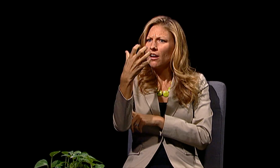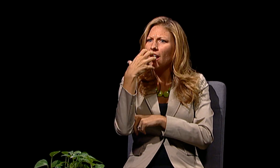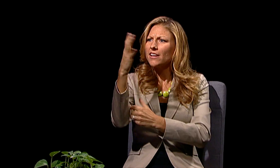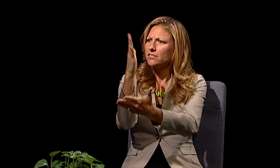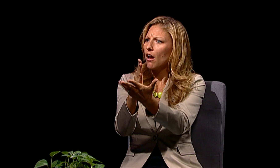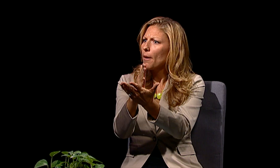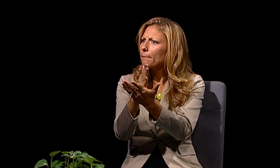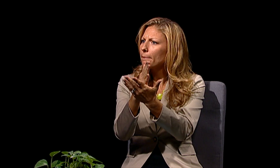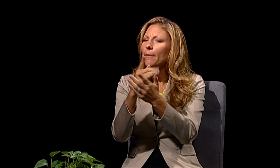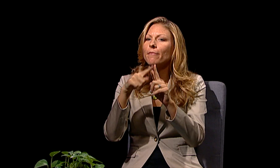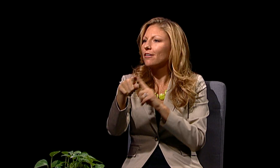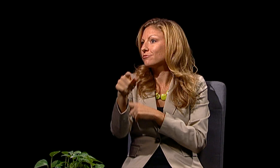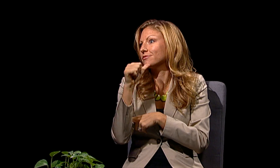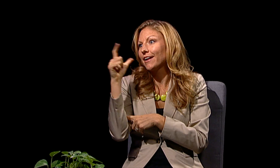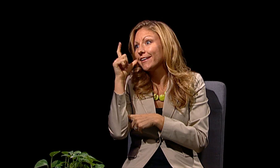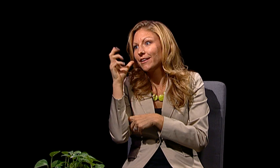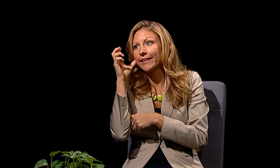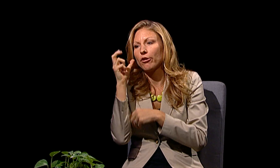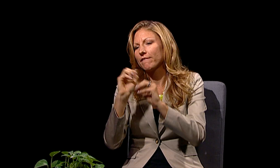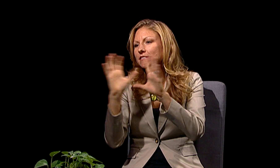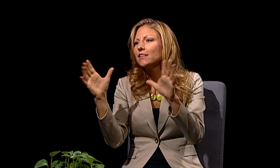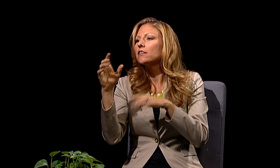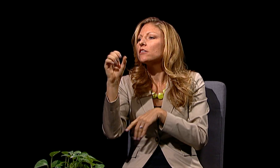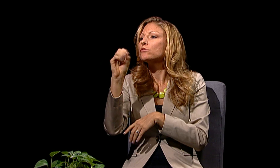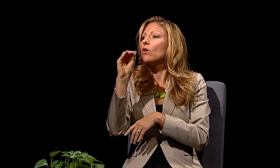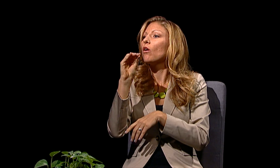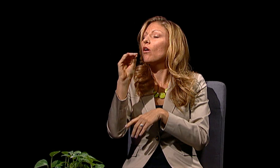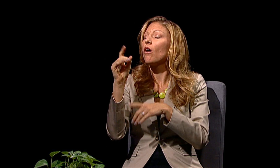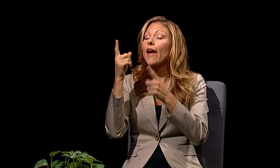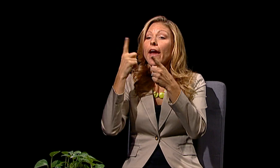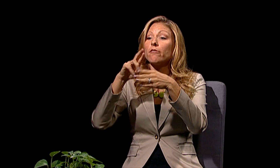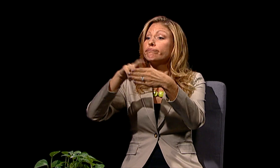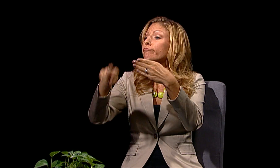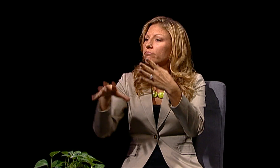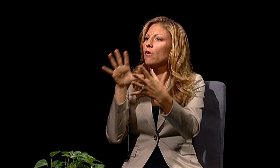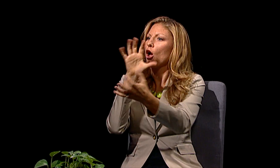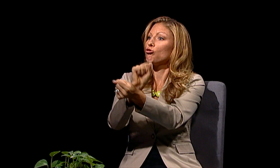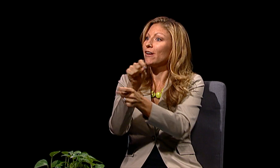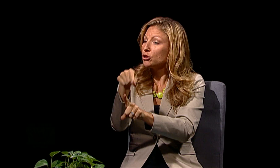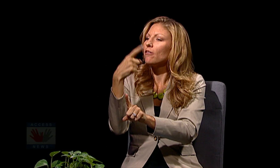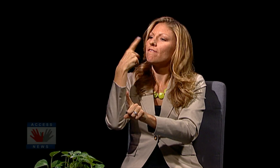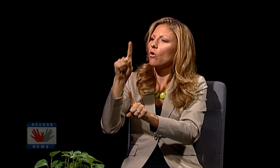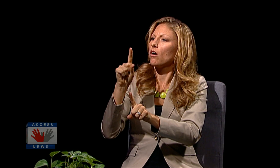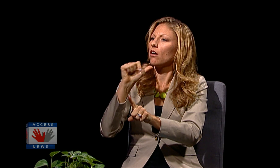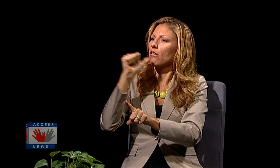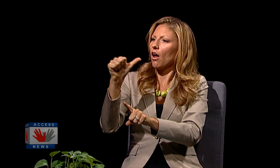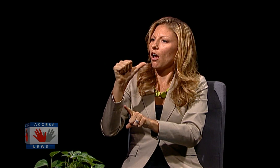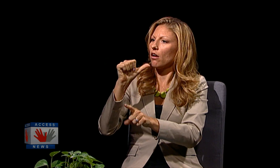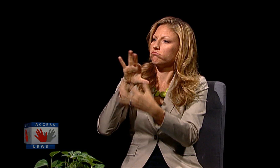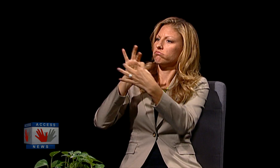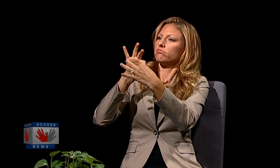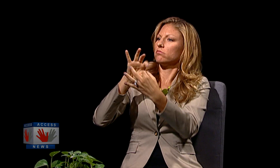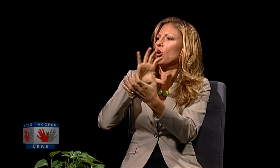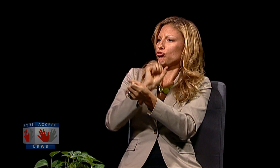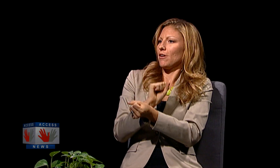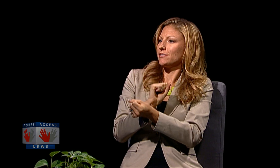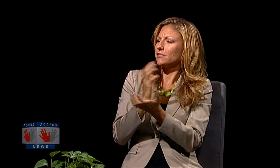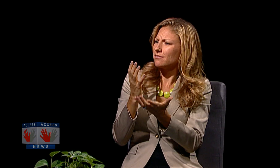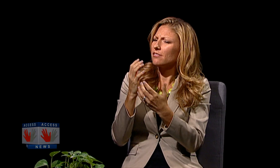OFFICER WILLIS, YELLED FOR HER TO STOP WALKING BUT OBVIOUSLY SHE DIDN'T HEAR OFFICER WILLIS, AND SO THE RESULT ENDED UP BEING THAT WAS ARRESTED